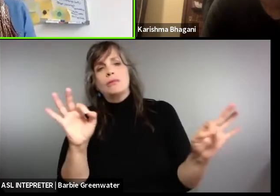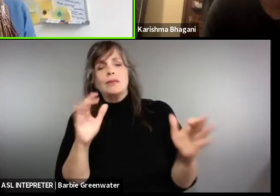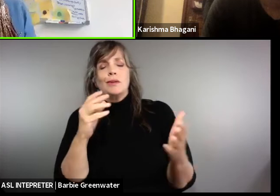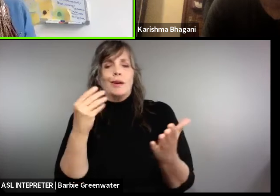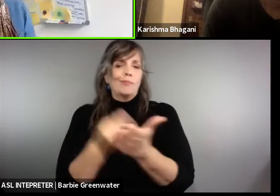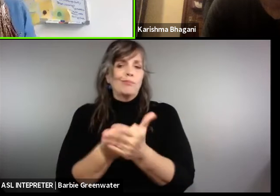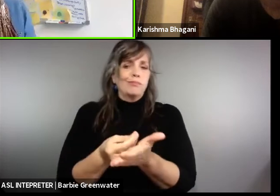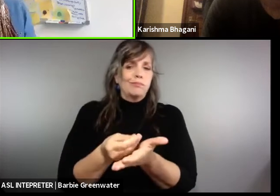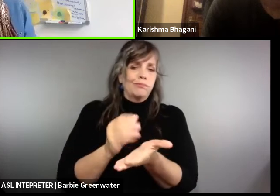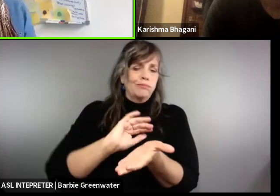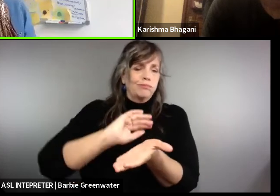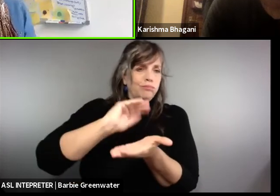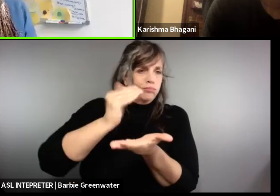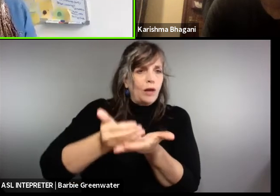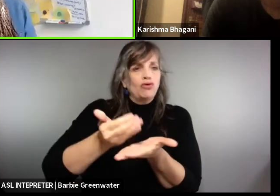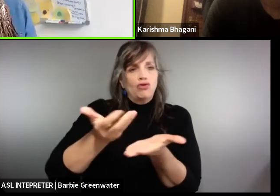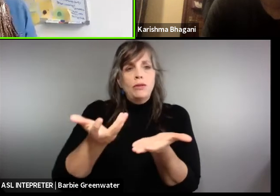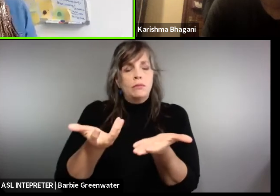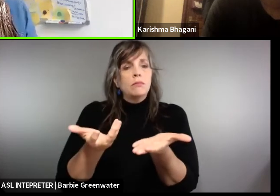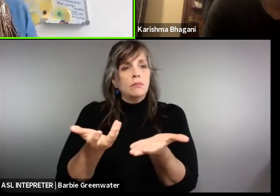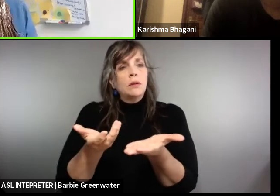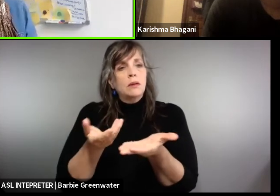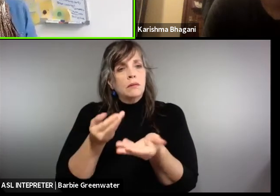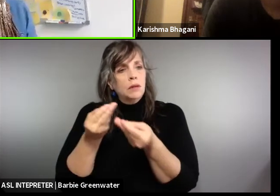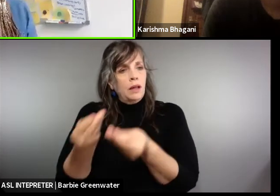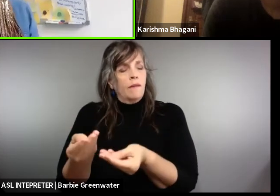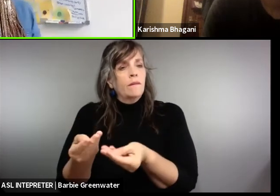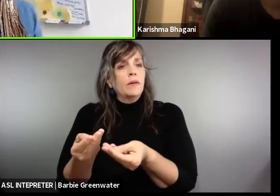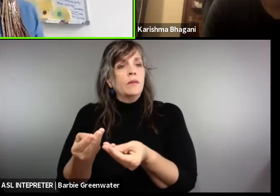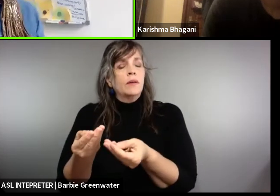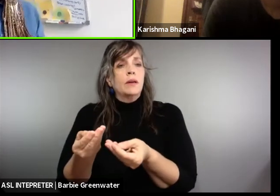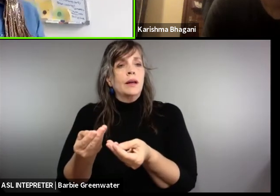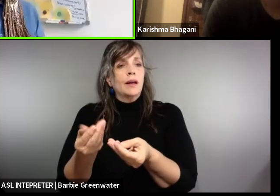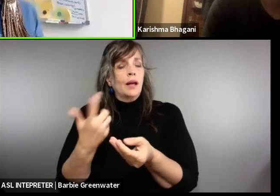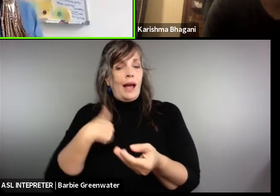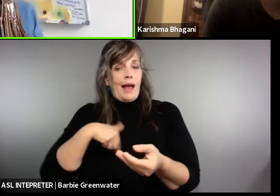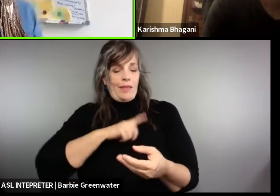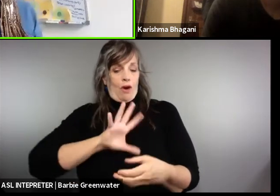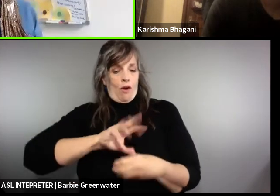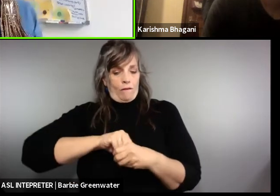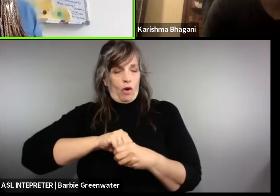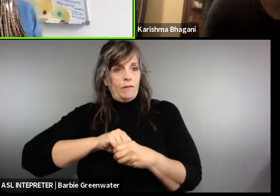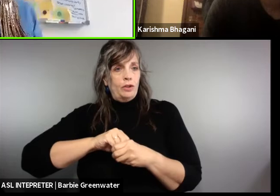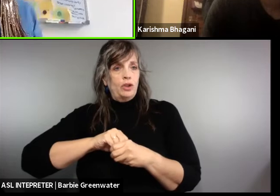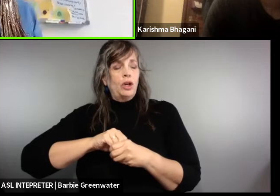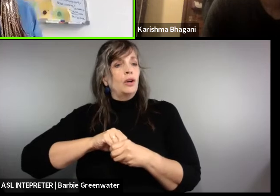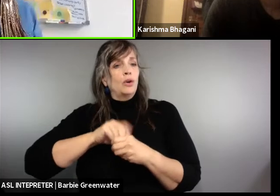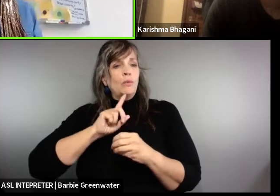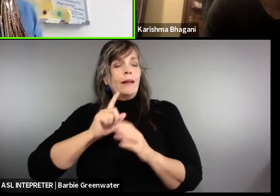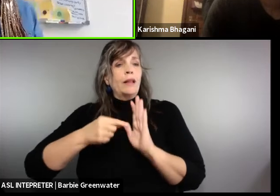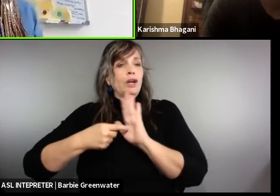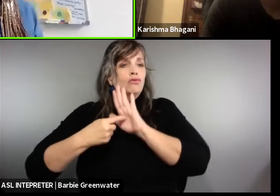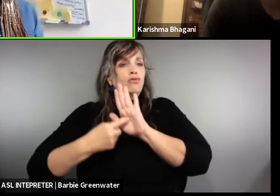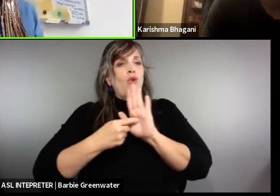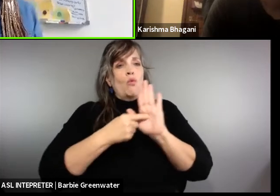And I was able to develop really evolved showcasing for artists. So it actually came out of the fact that Arts Council